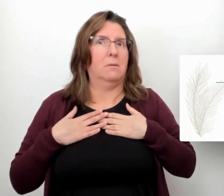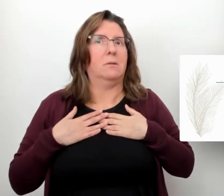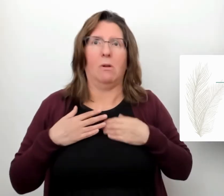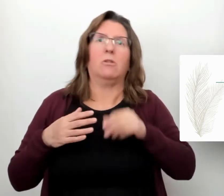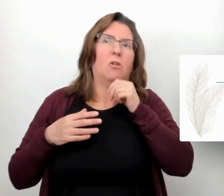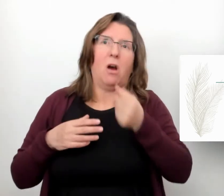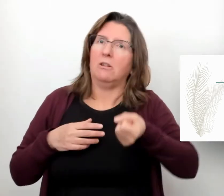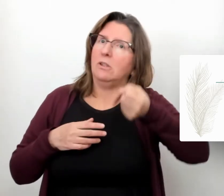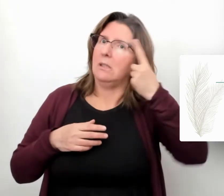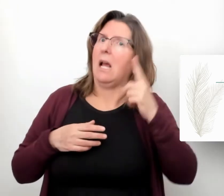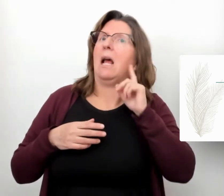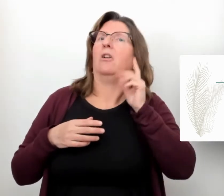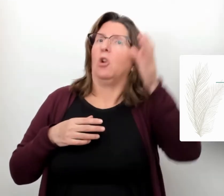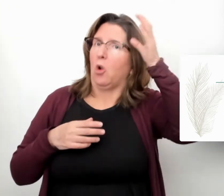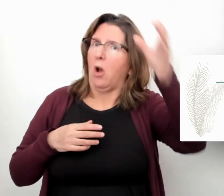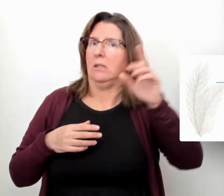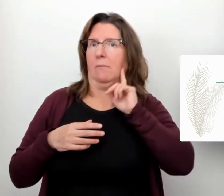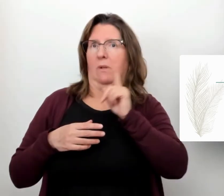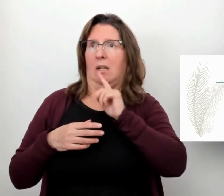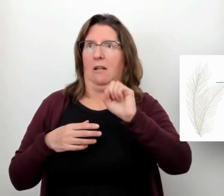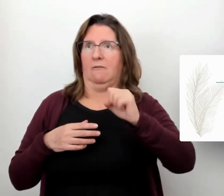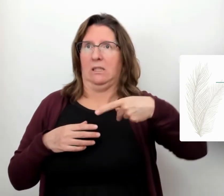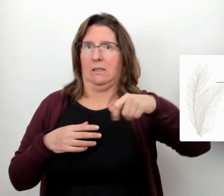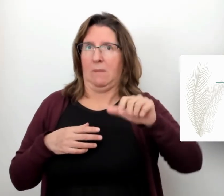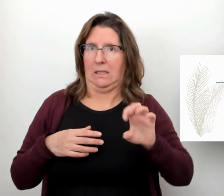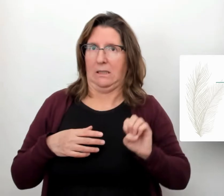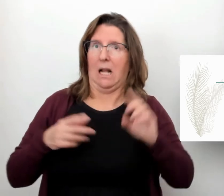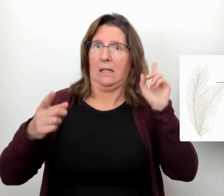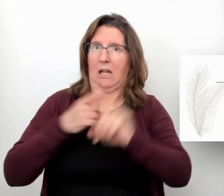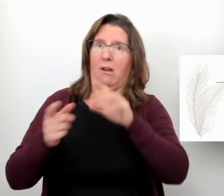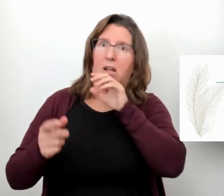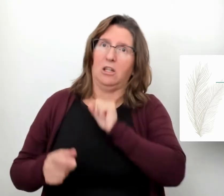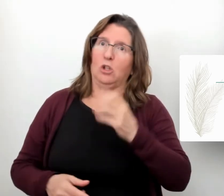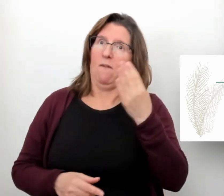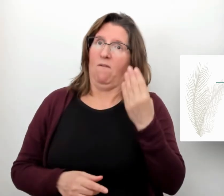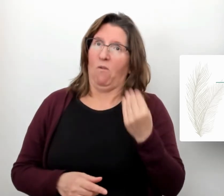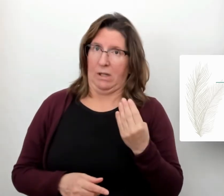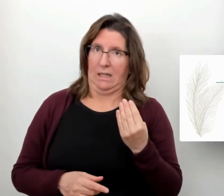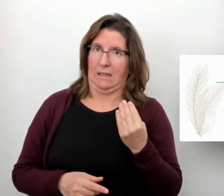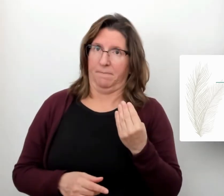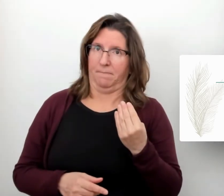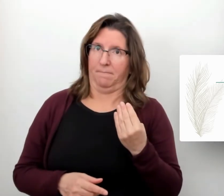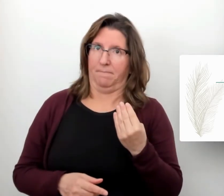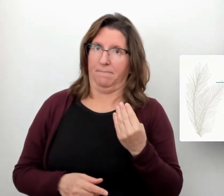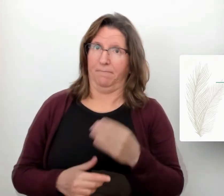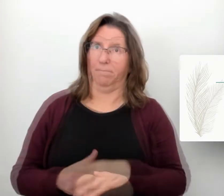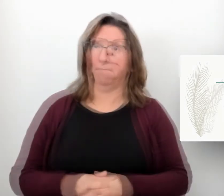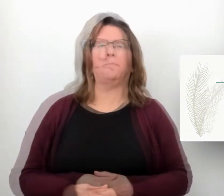It wasn't until they came into my classroom that they were introduced to deaf space.